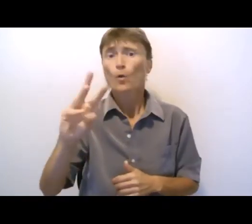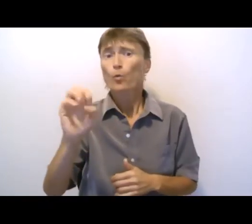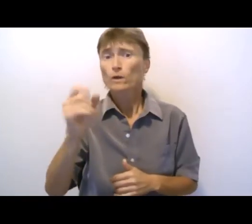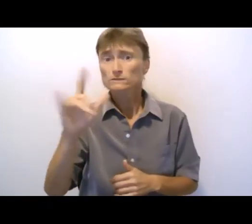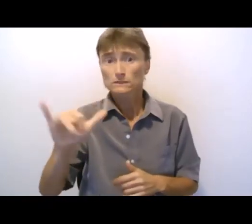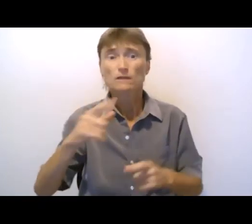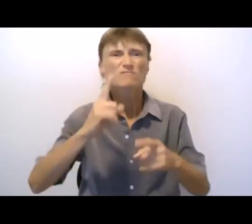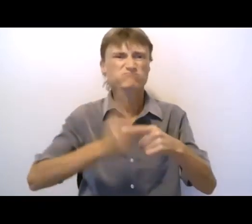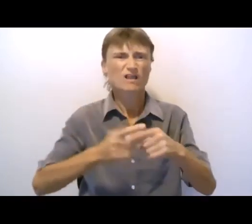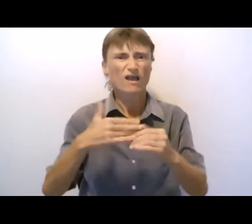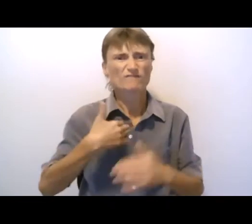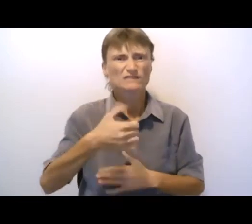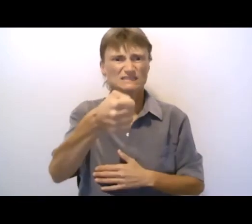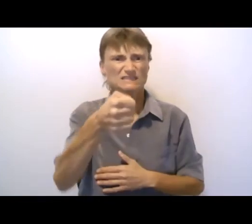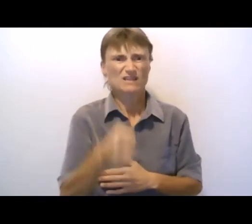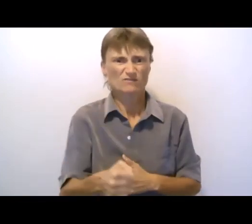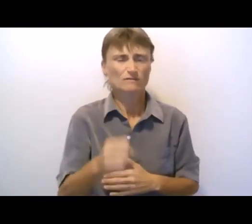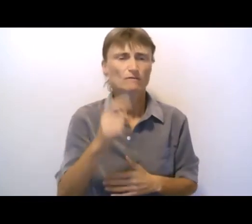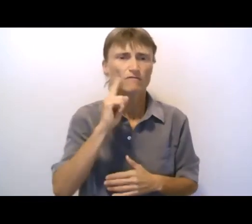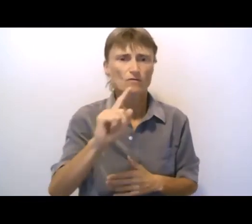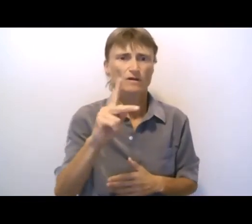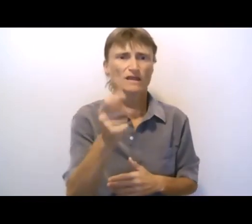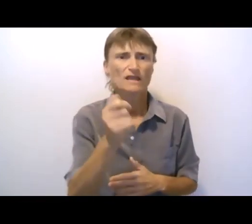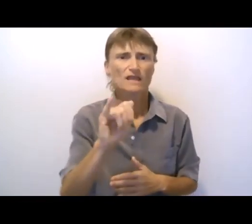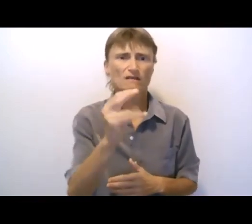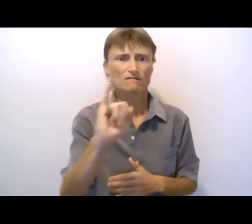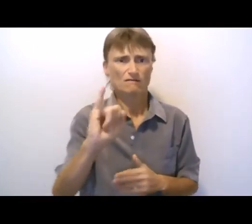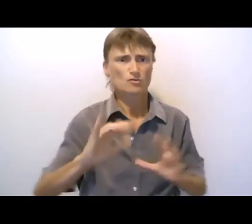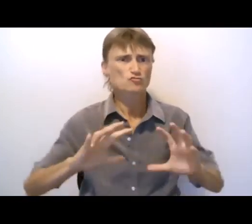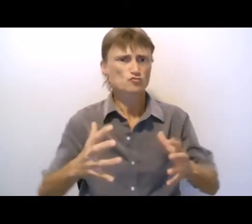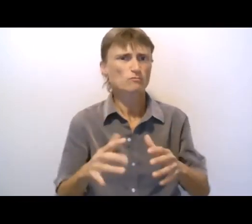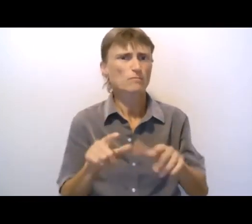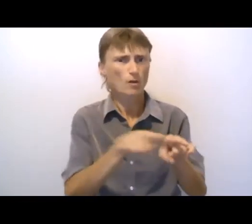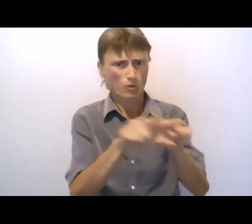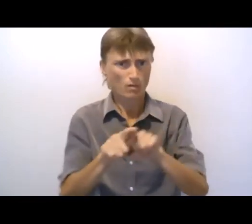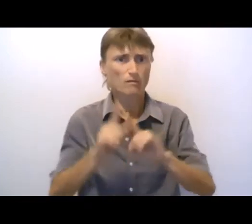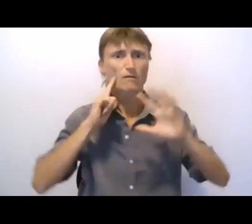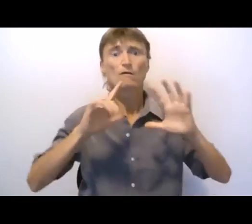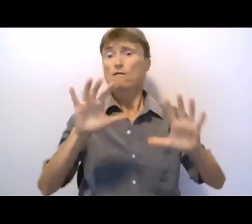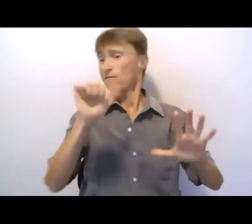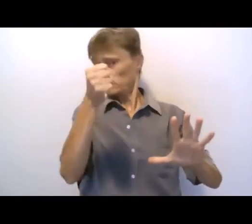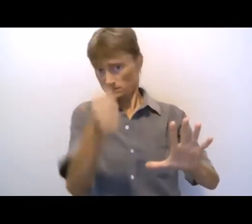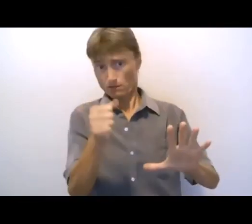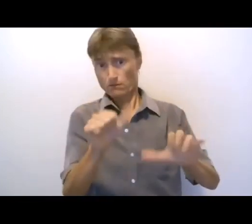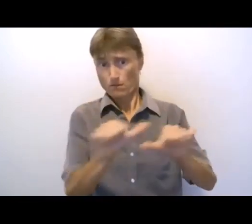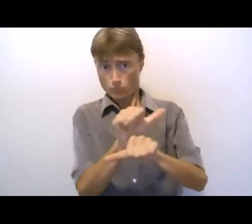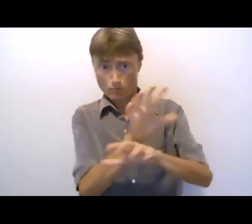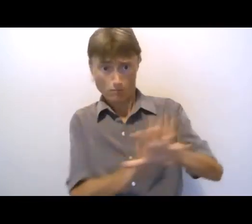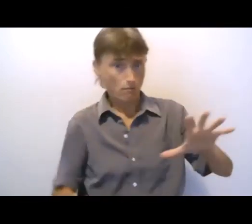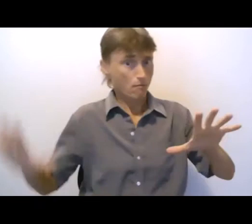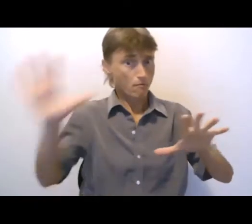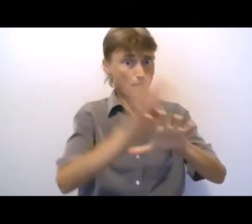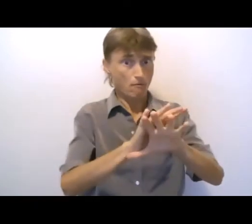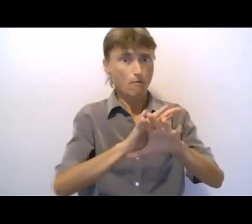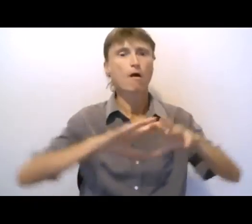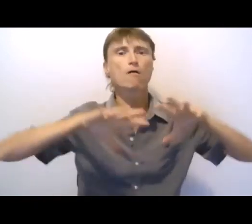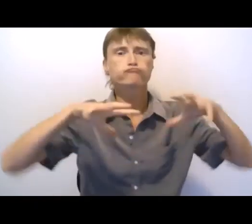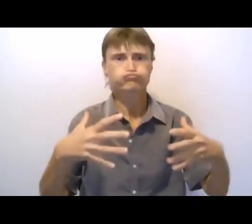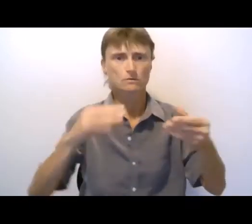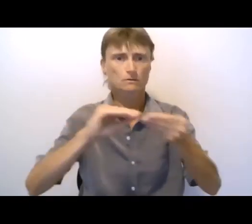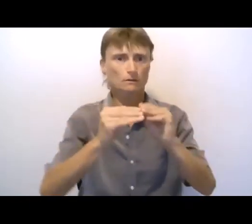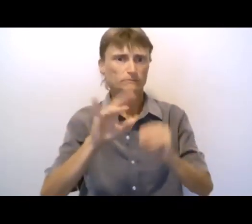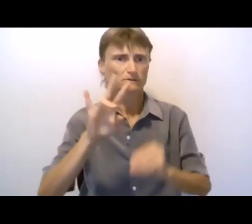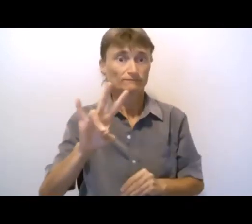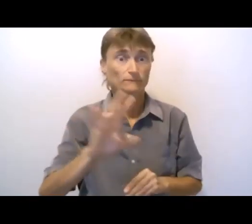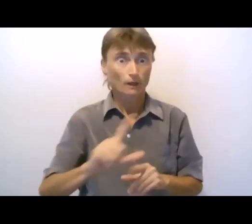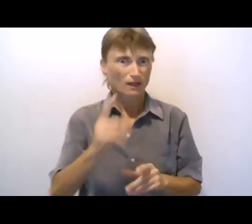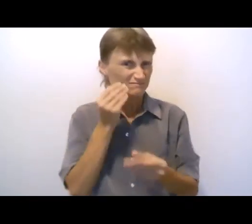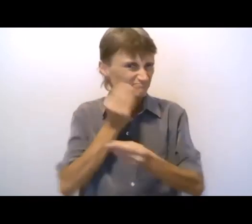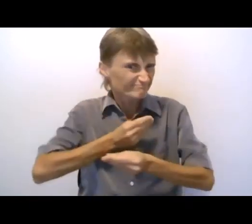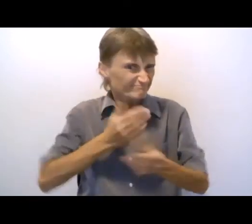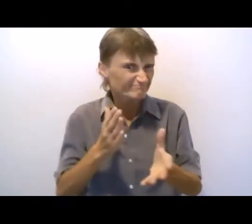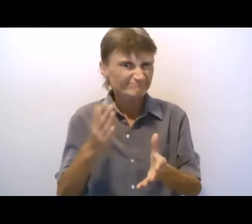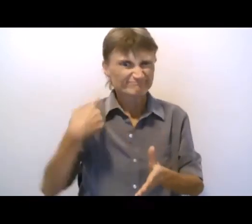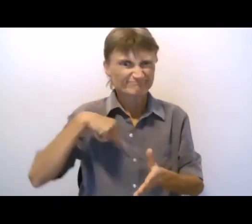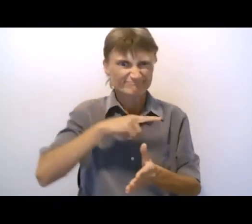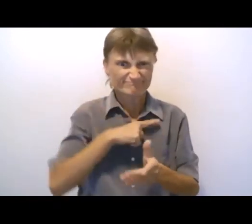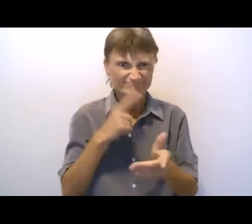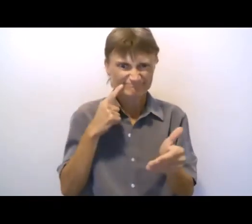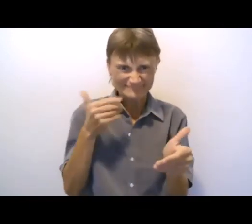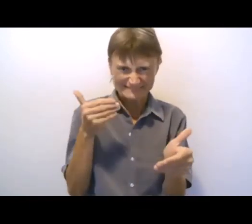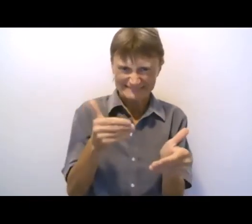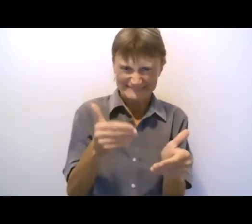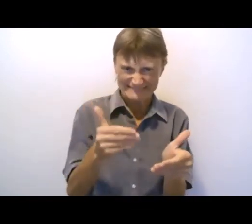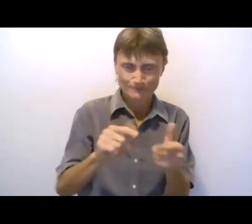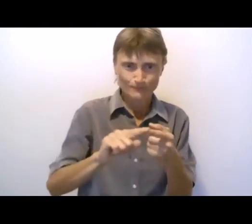And I just wanted to mention that we're coming up to the 143rd anniversary of the signing